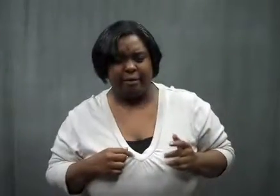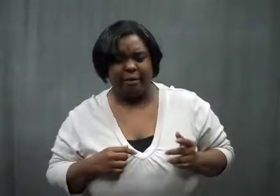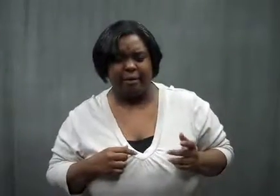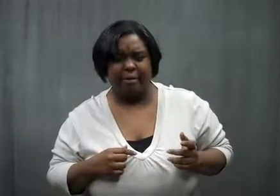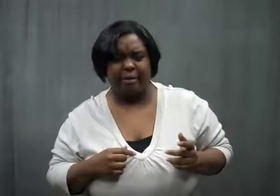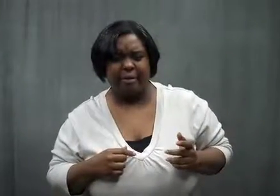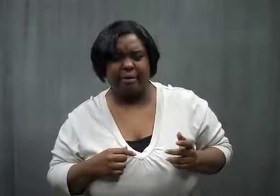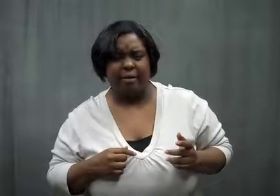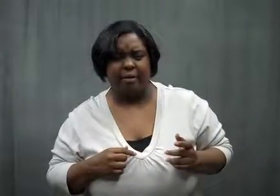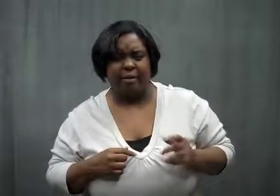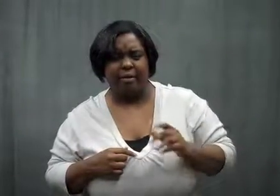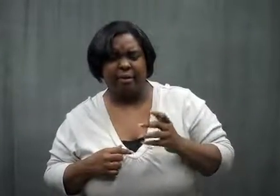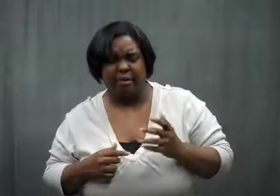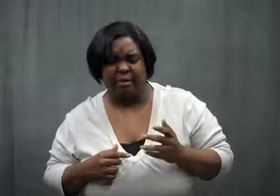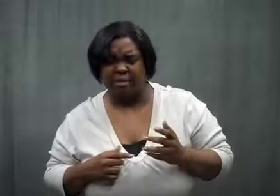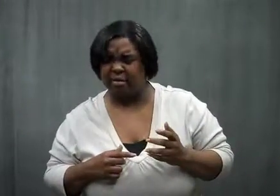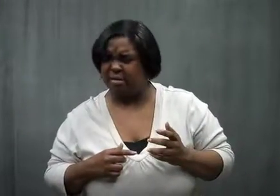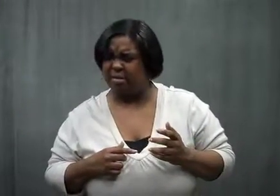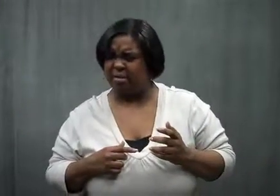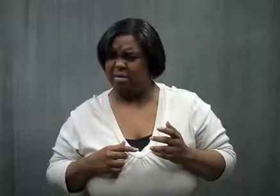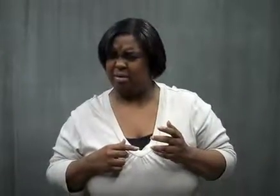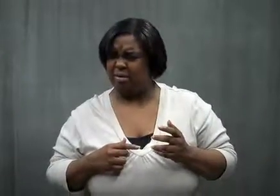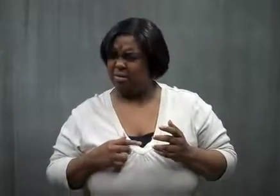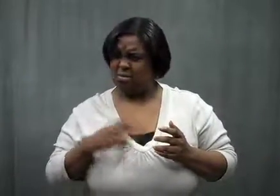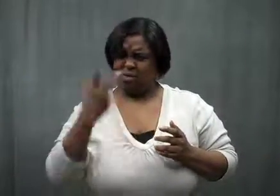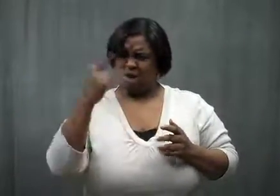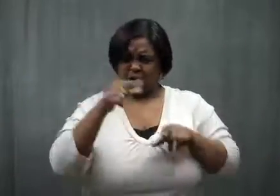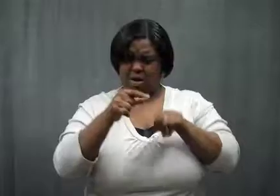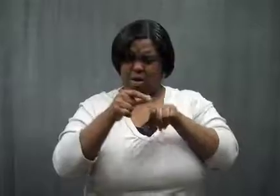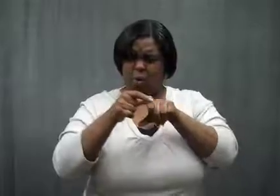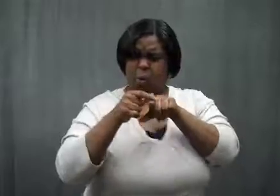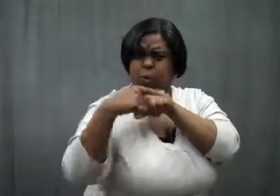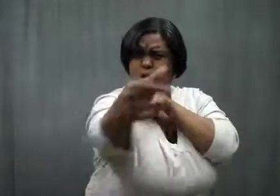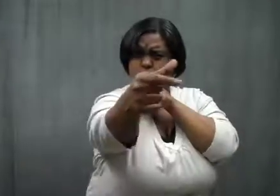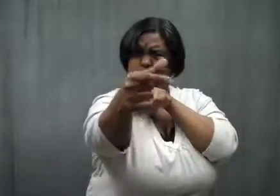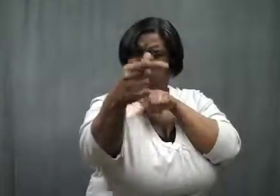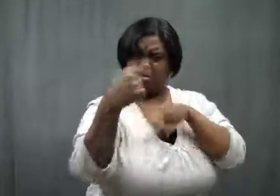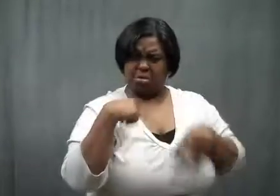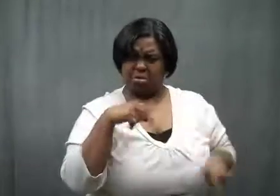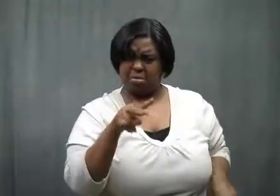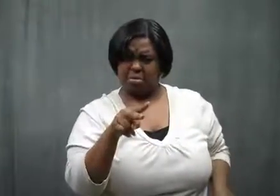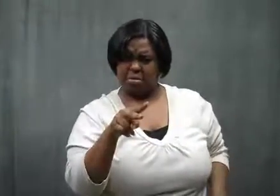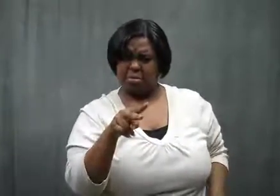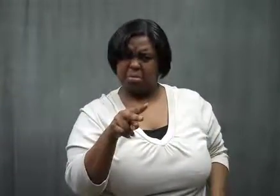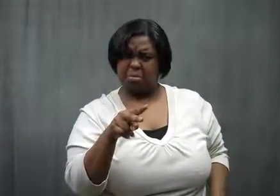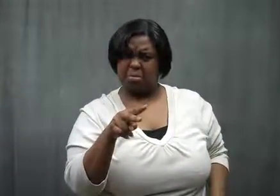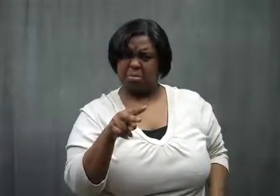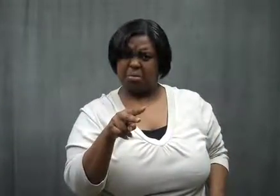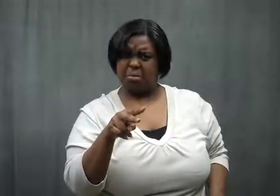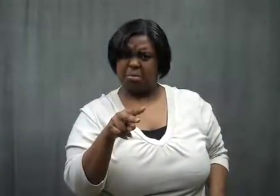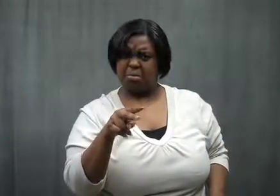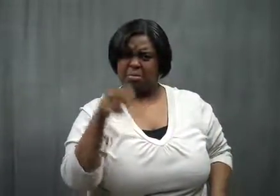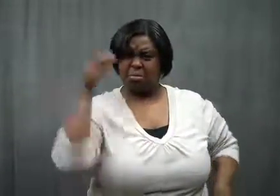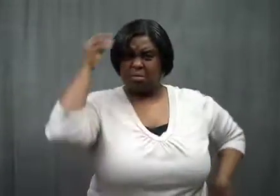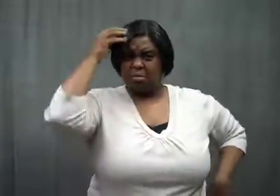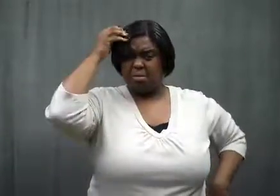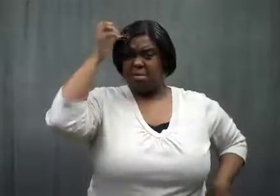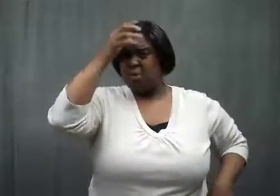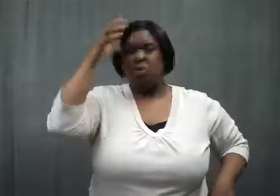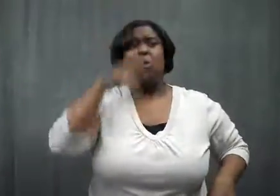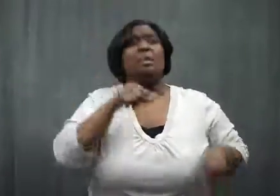I looked at it, I couldn't understand why it skittered the way it did.